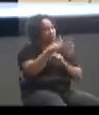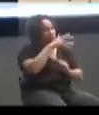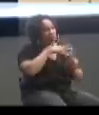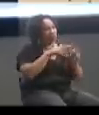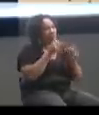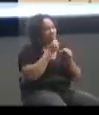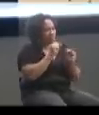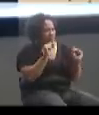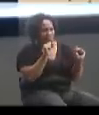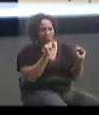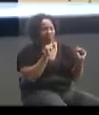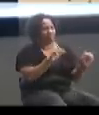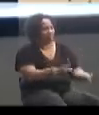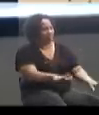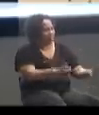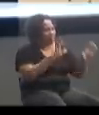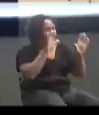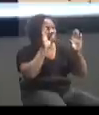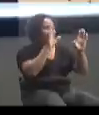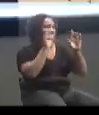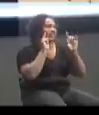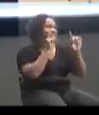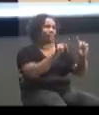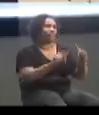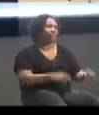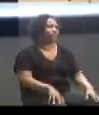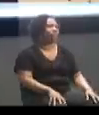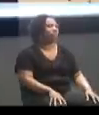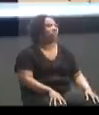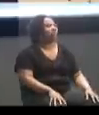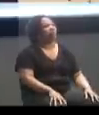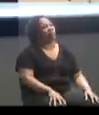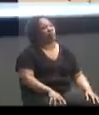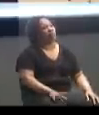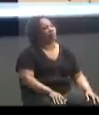SECURITY. WHAT AN AWESOME MISSION.